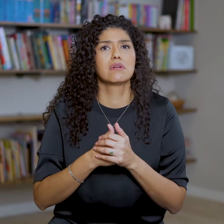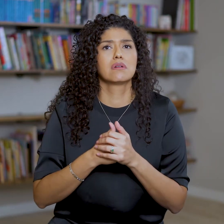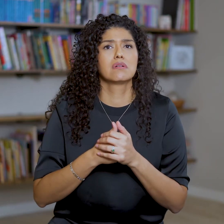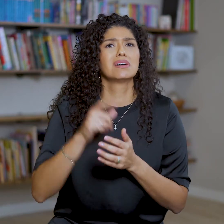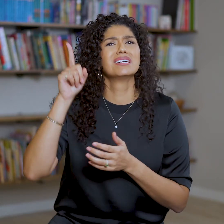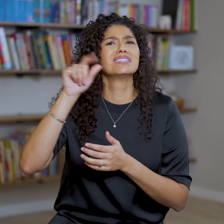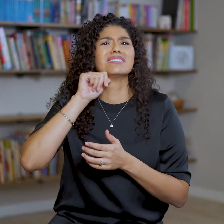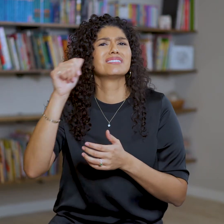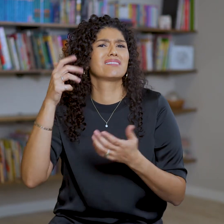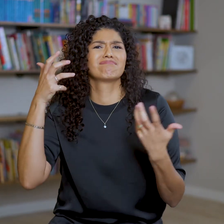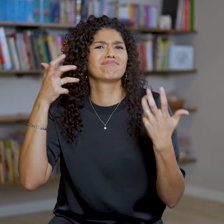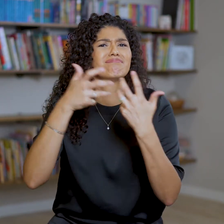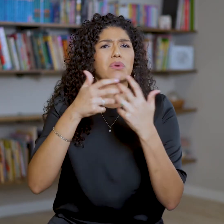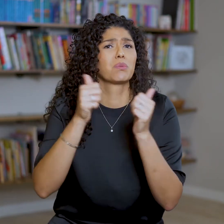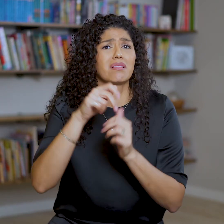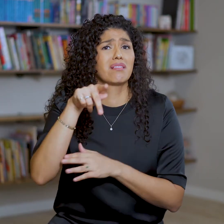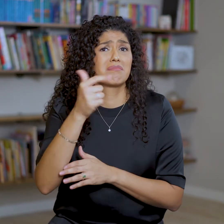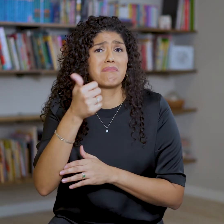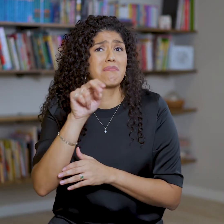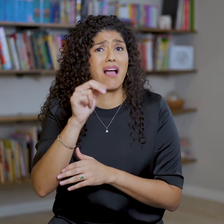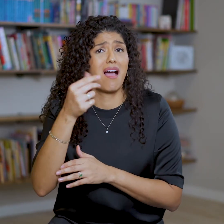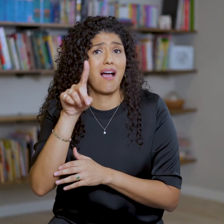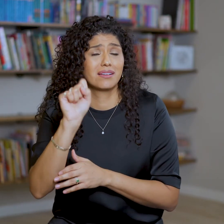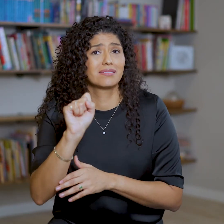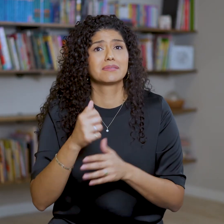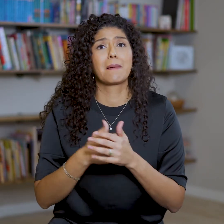And he certainly doesn’t synthesize with pagan gods.